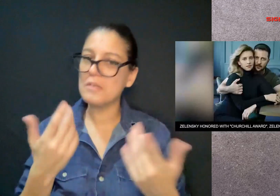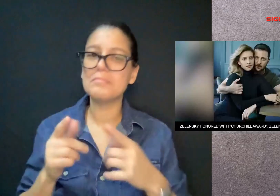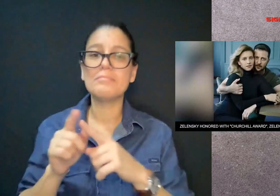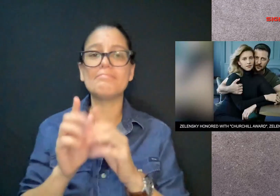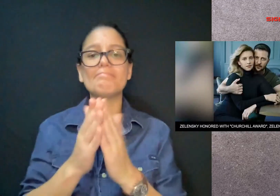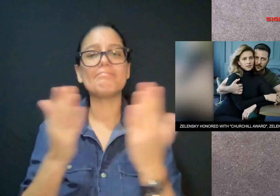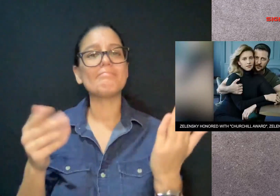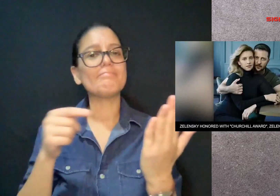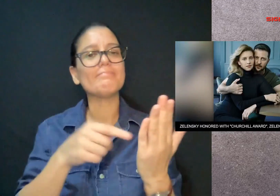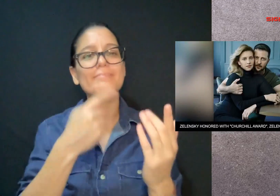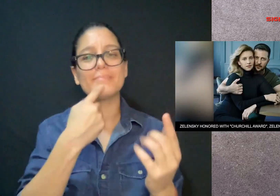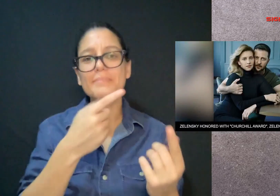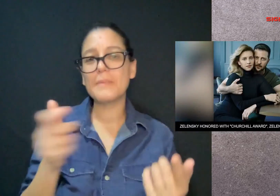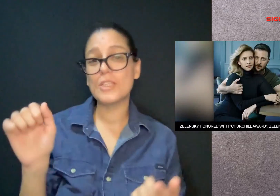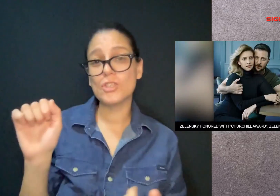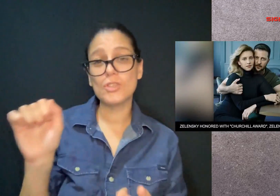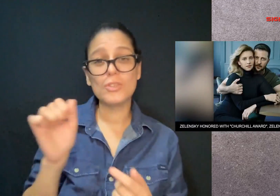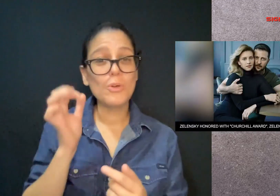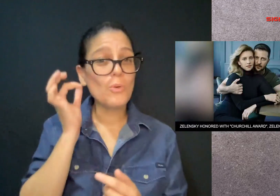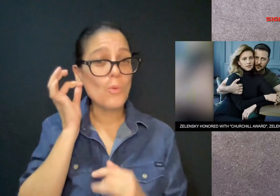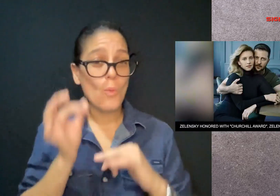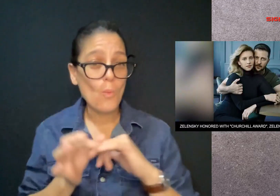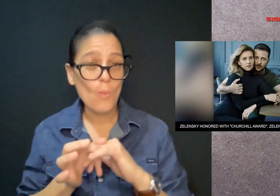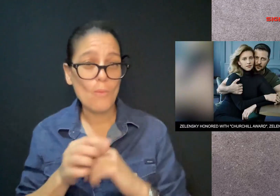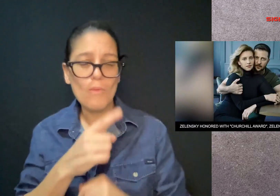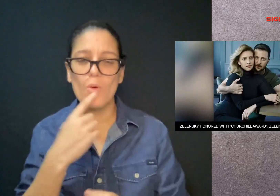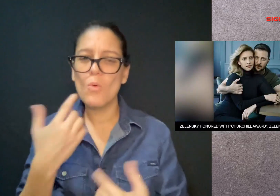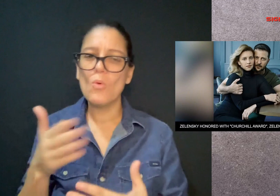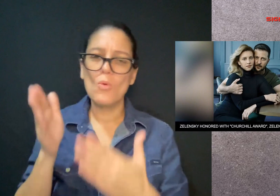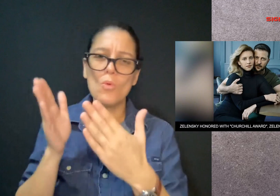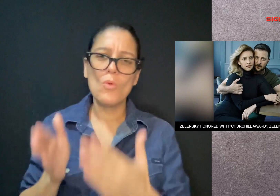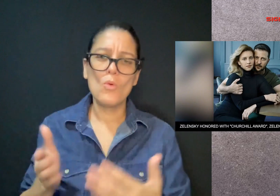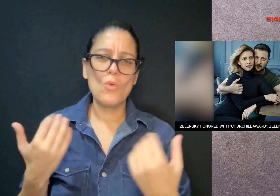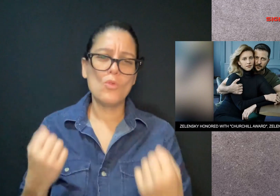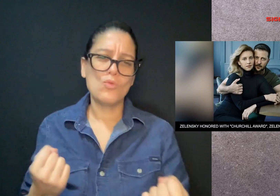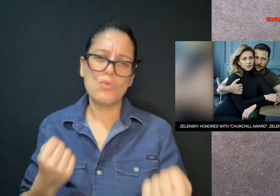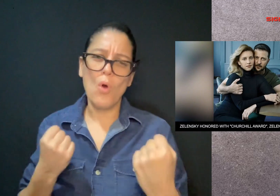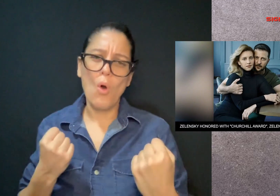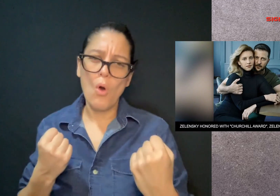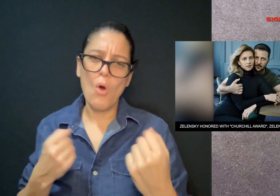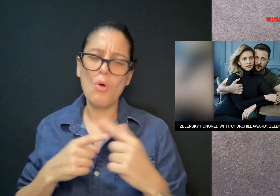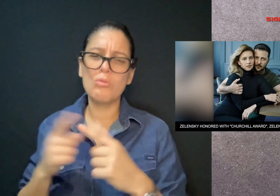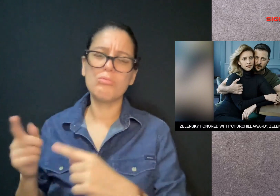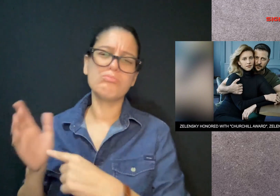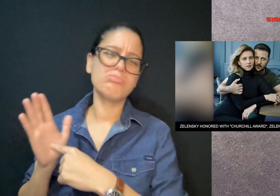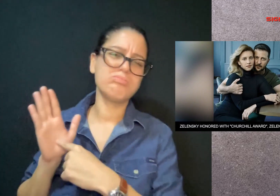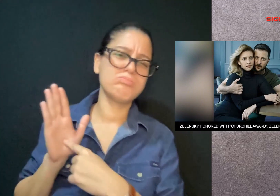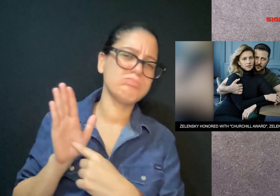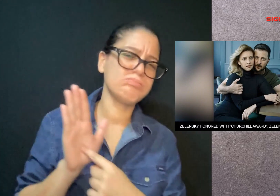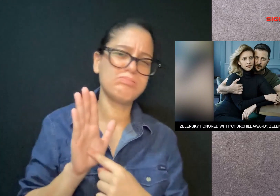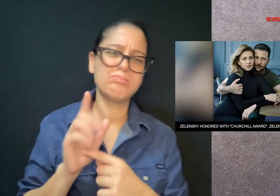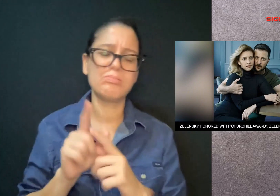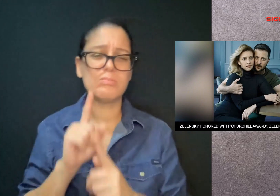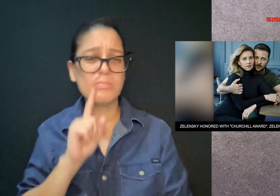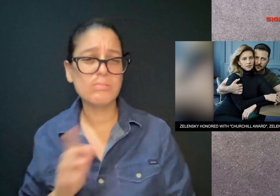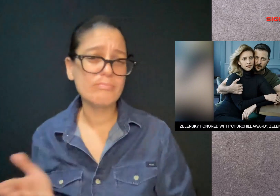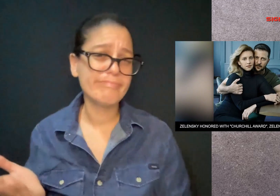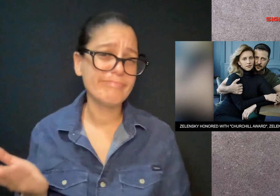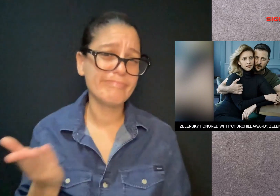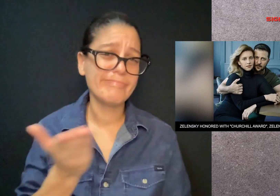husband also spoke to the magazine saying his wife is strong and sets an example for